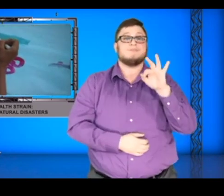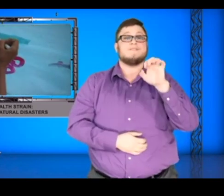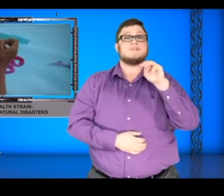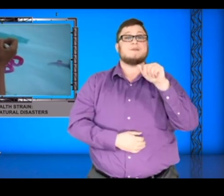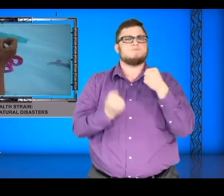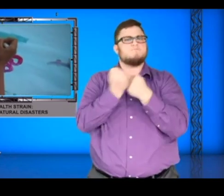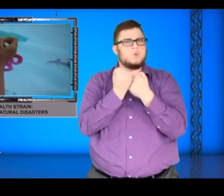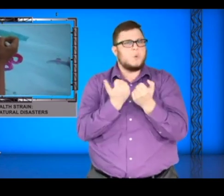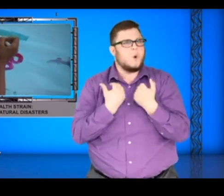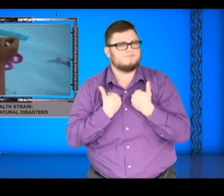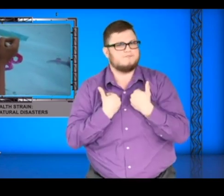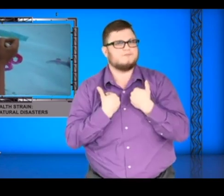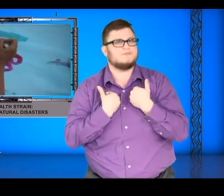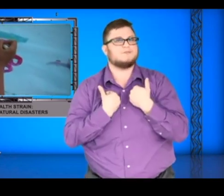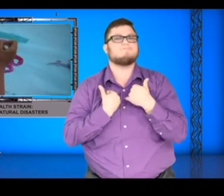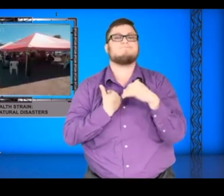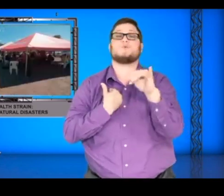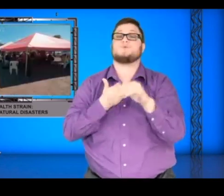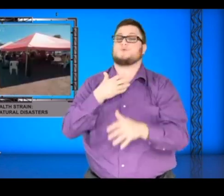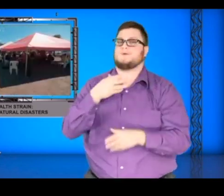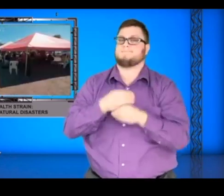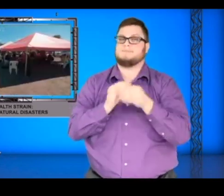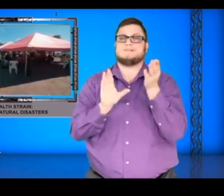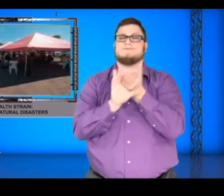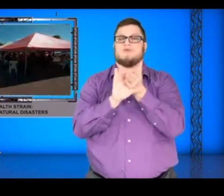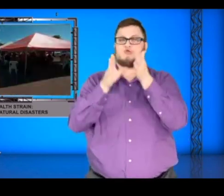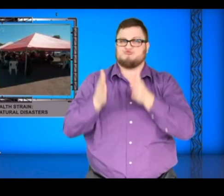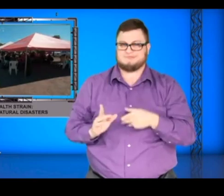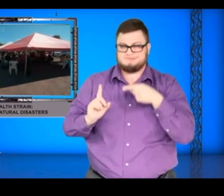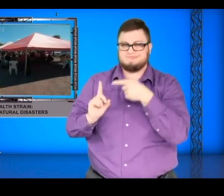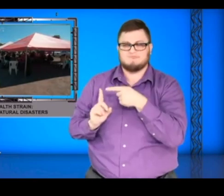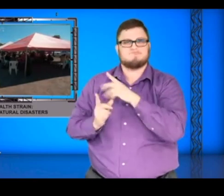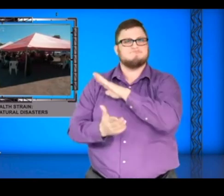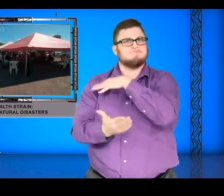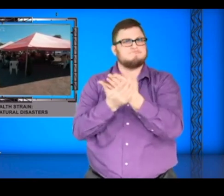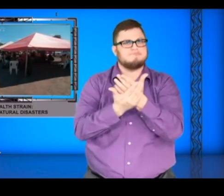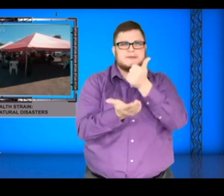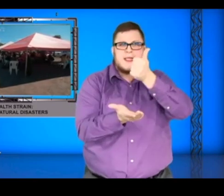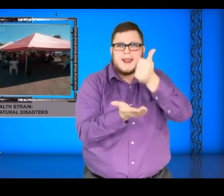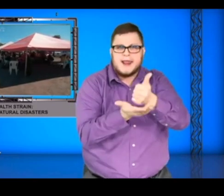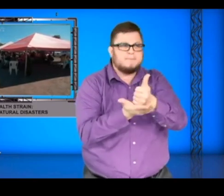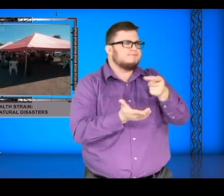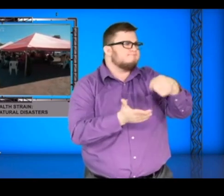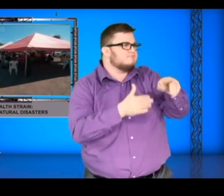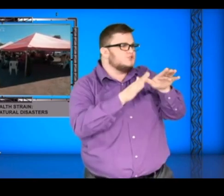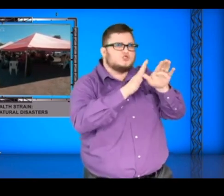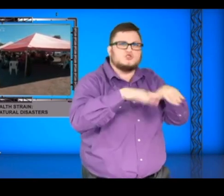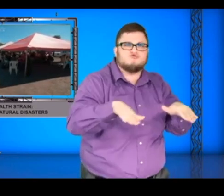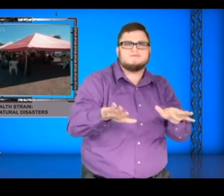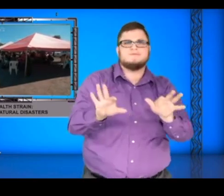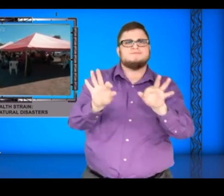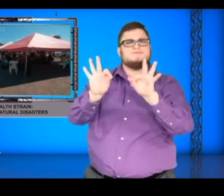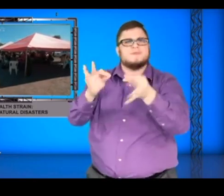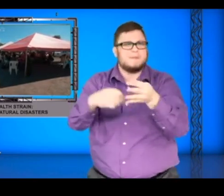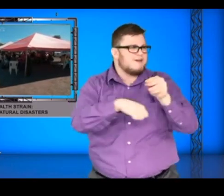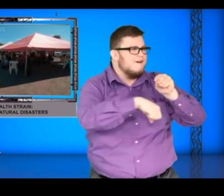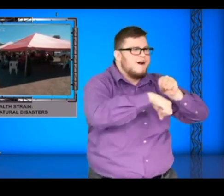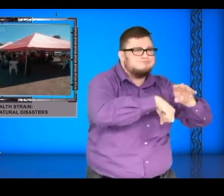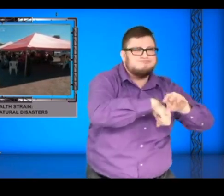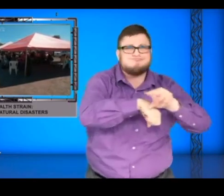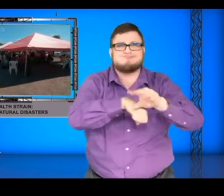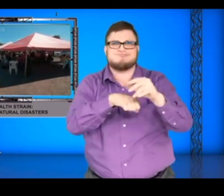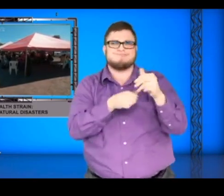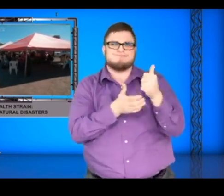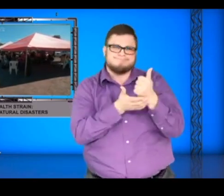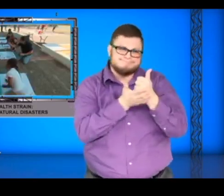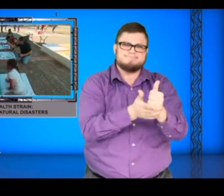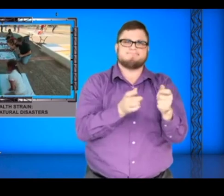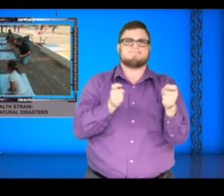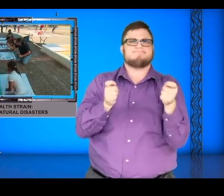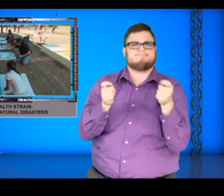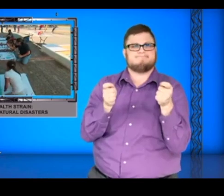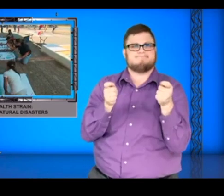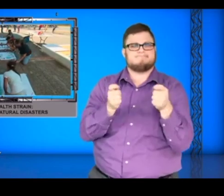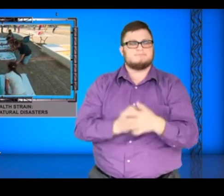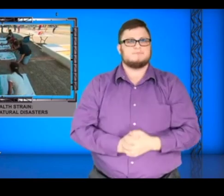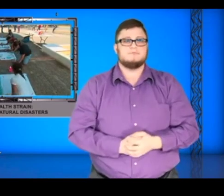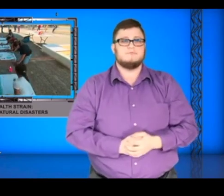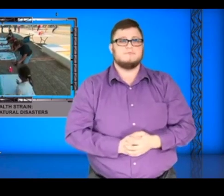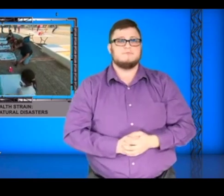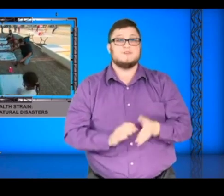In addition to FEMA support, psychologists have arrived to help children and families cope.